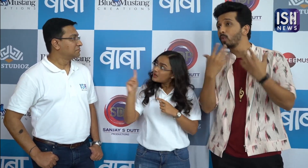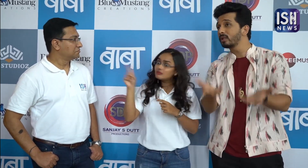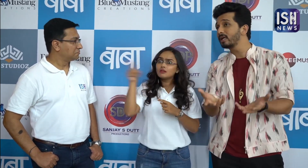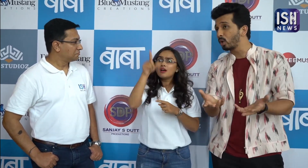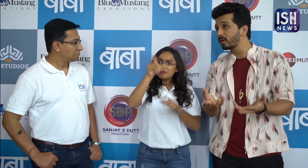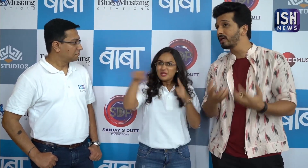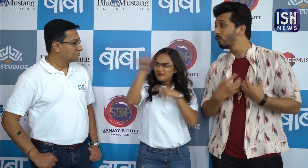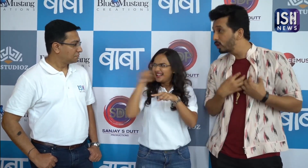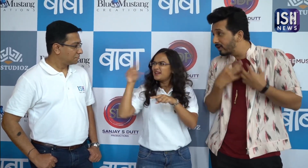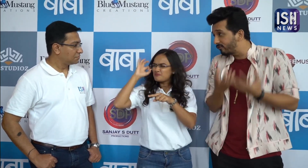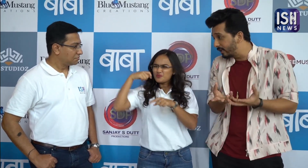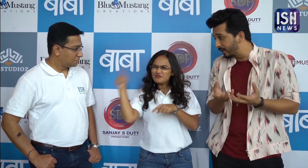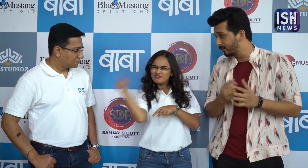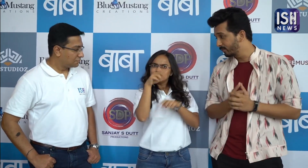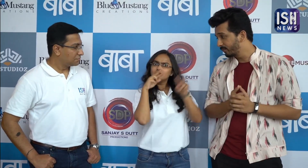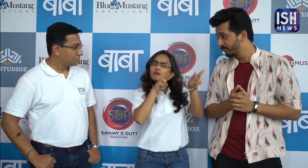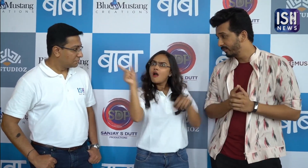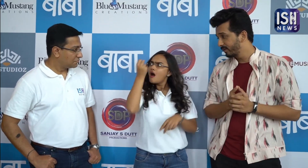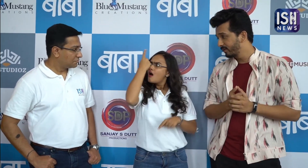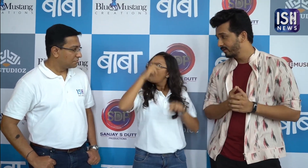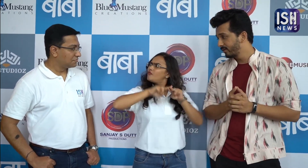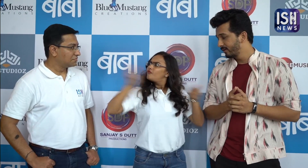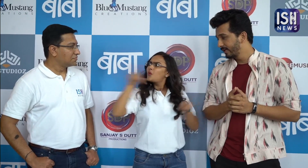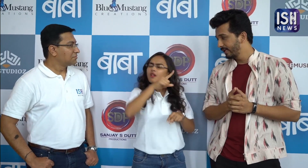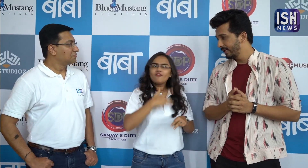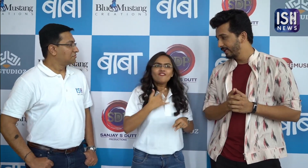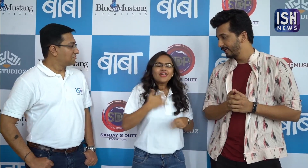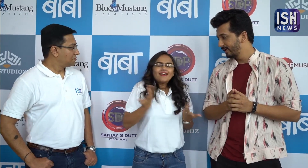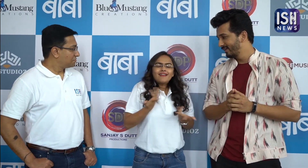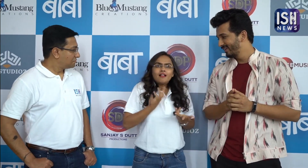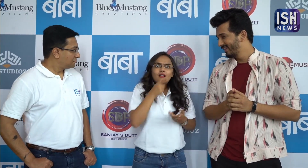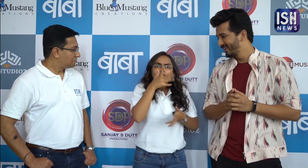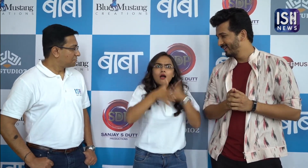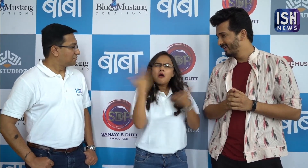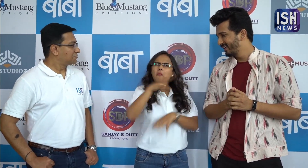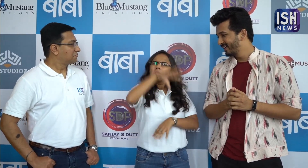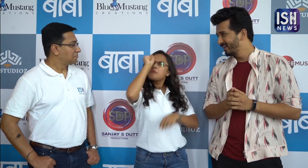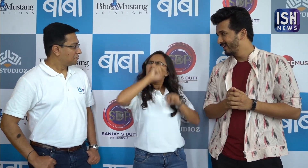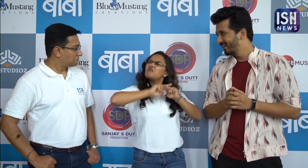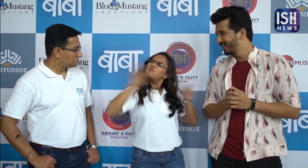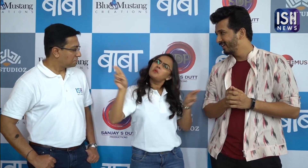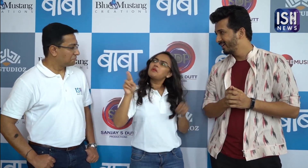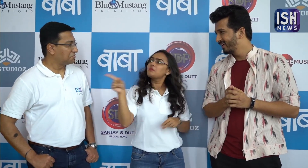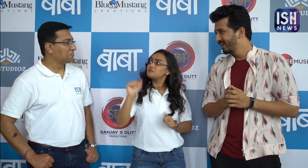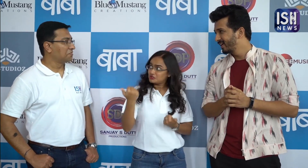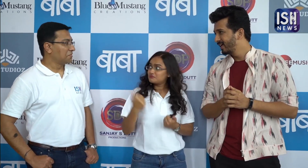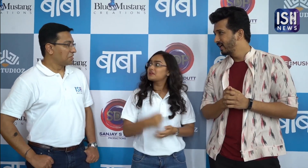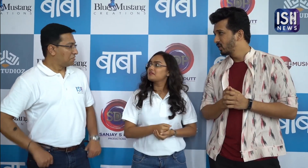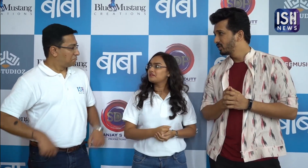but when people watch the movie they will understand everything. They will be able to fully understand the Signs.